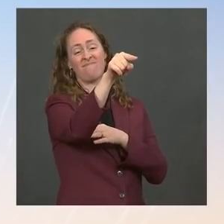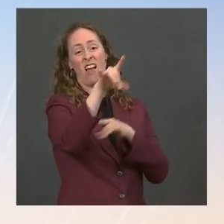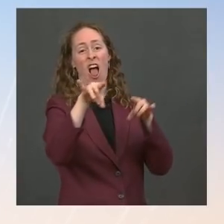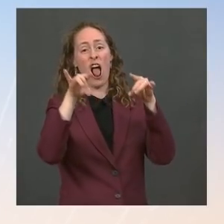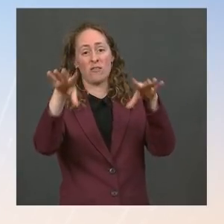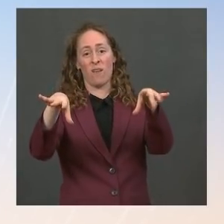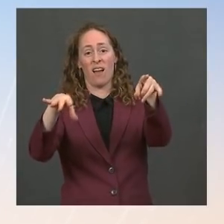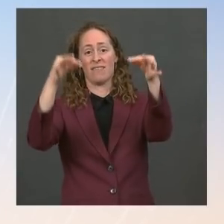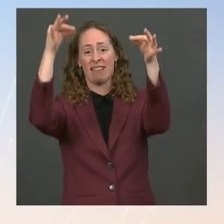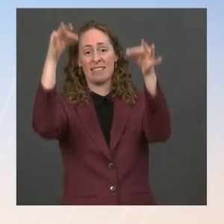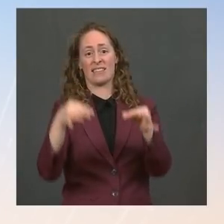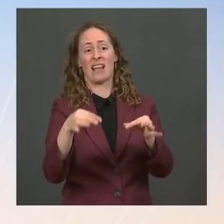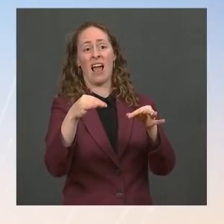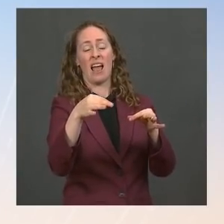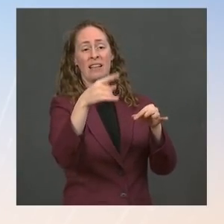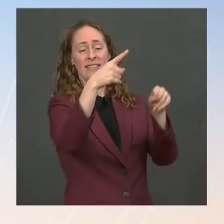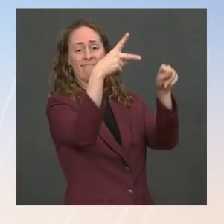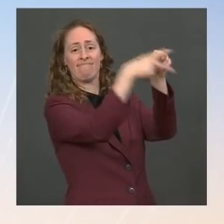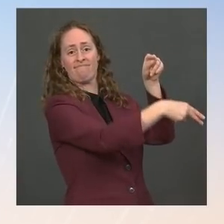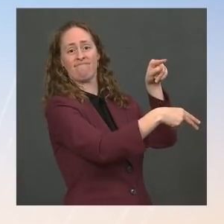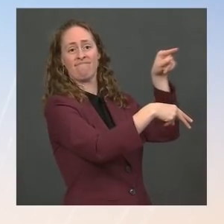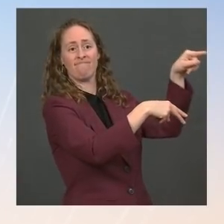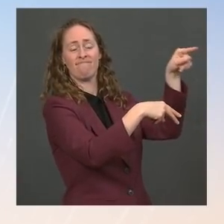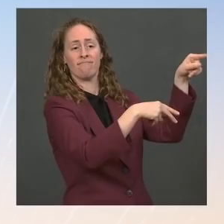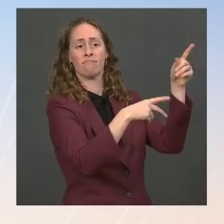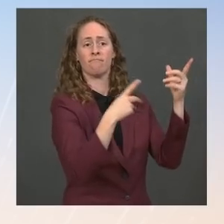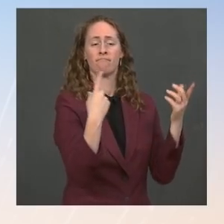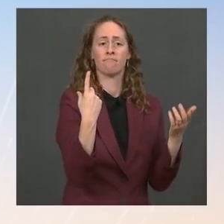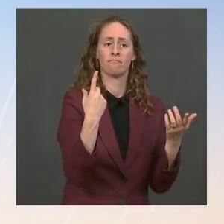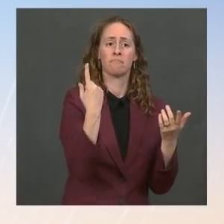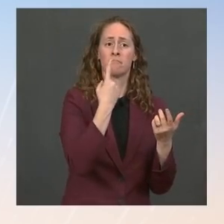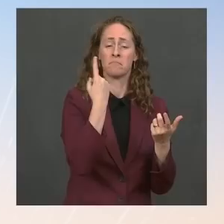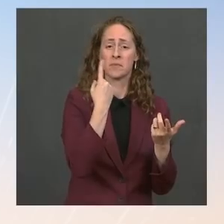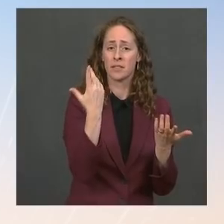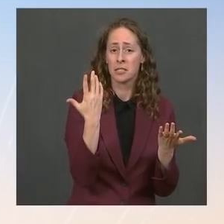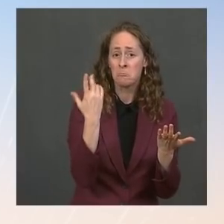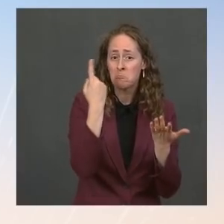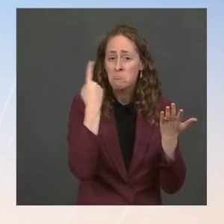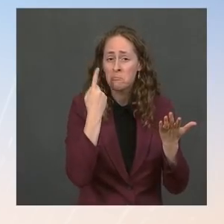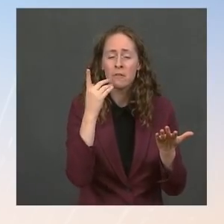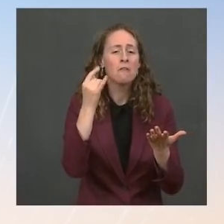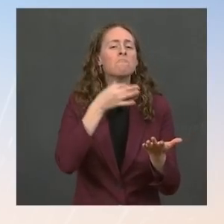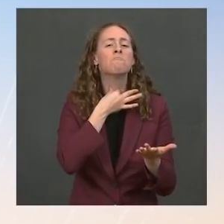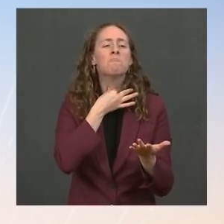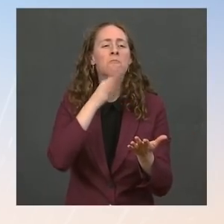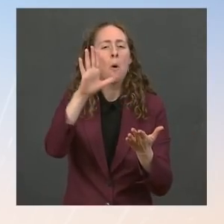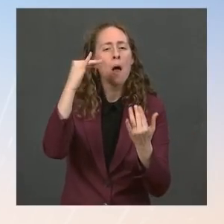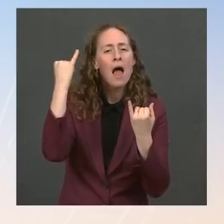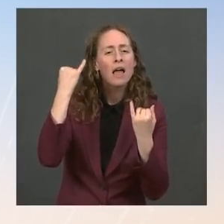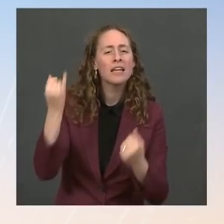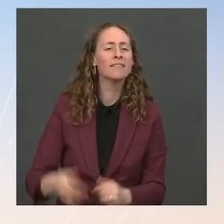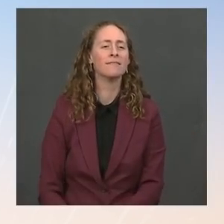if there's any loss to be made up at all? Ms Psaki: Well, I know from a range of reporting, including perhaps yours,